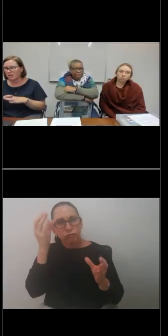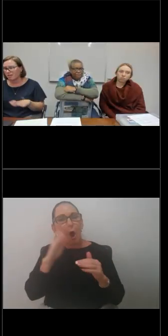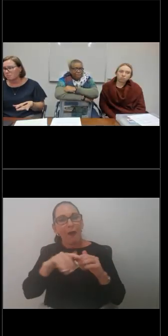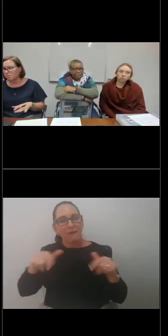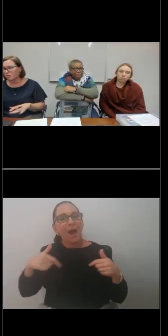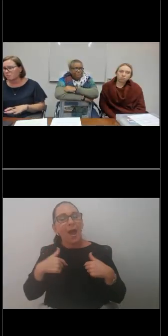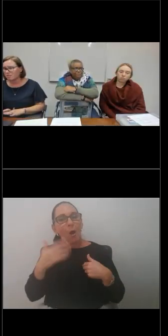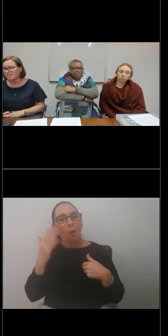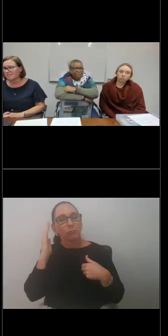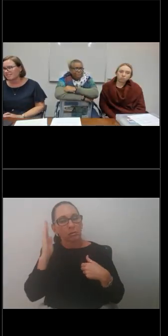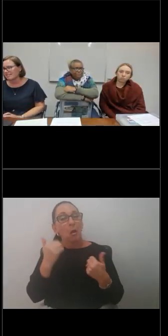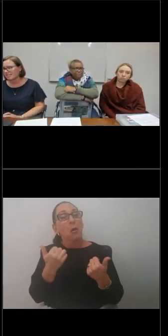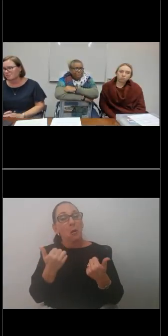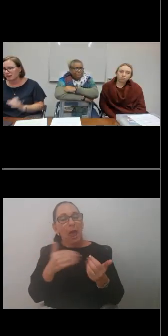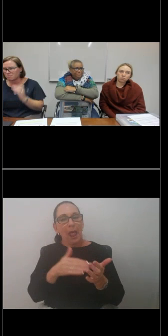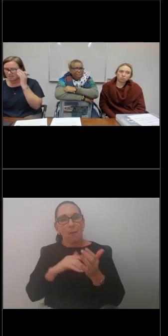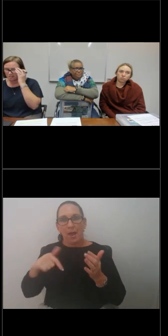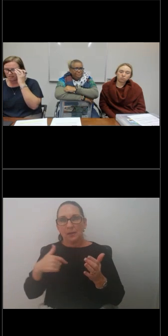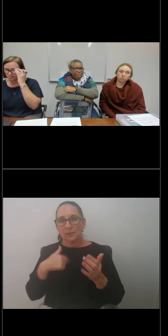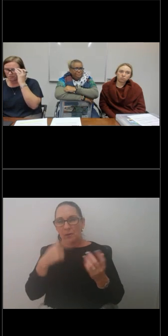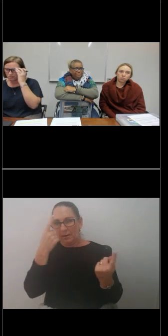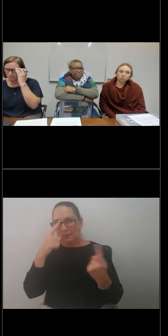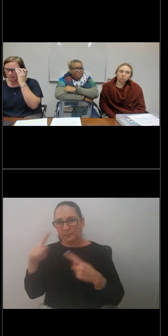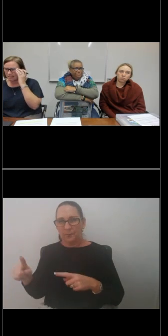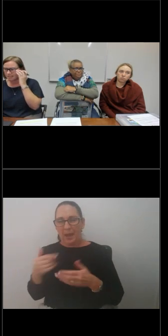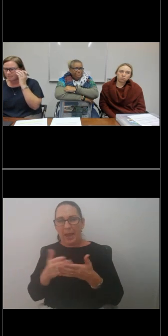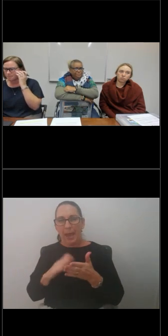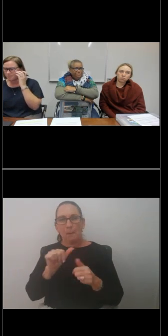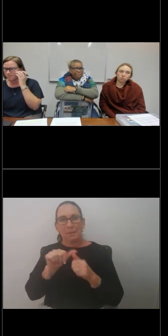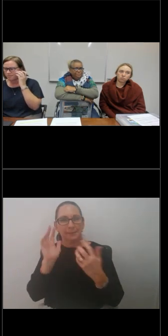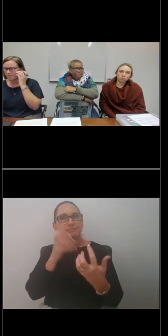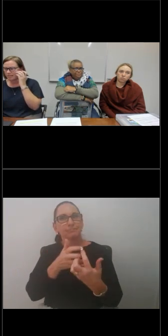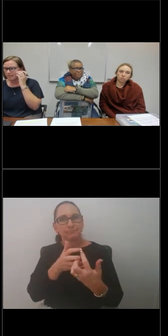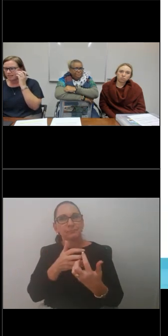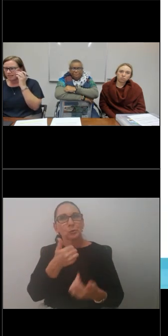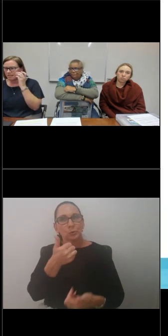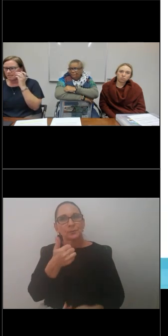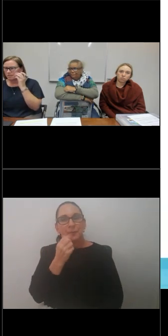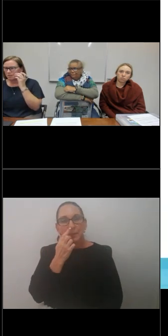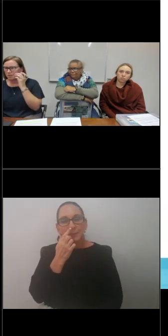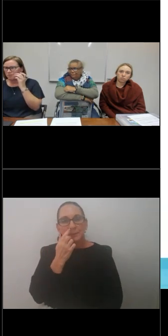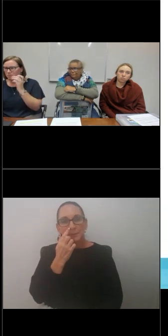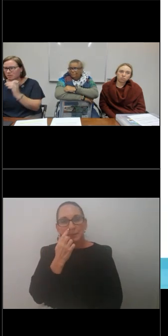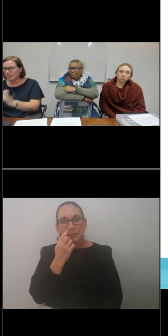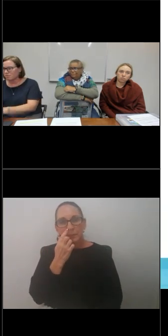at with Blurred Borders and let's us frame the session towards your needs so we'll keep moving